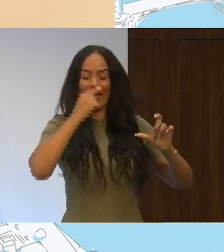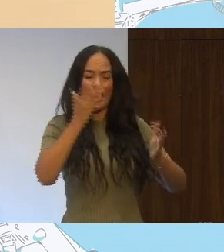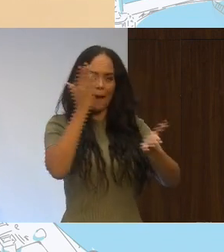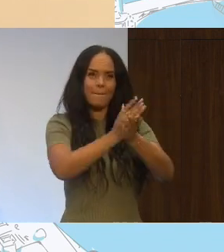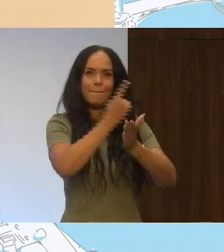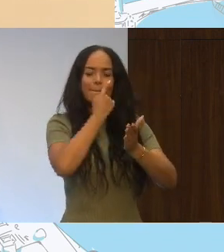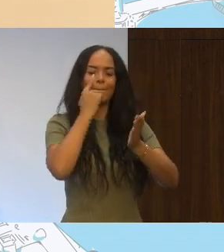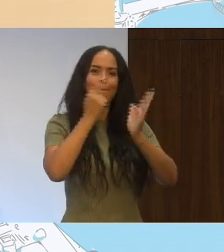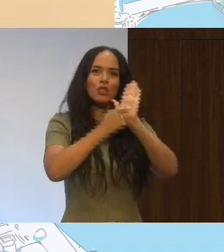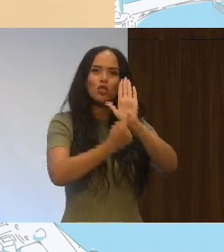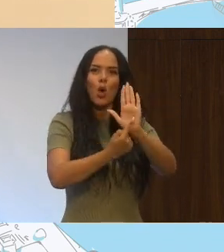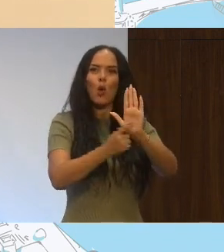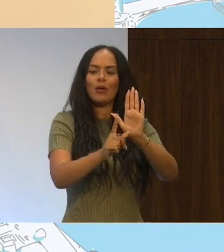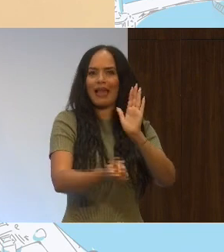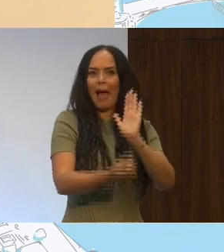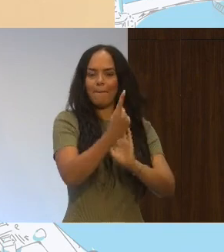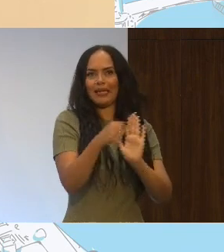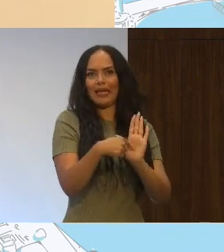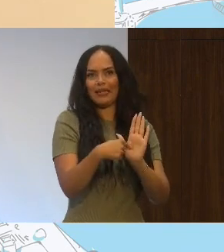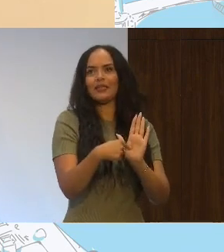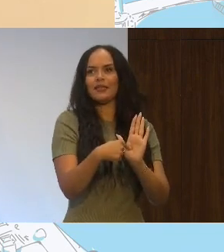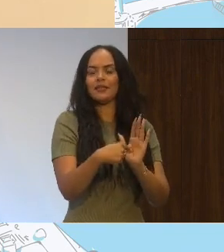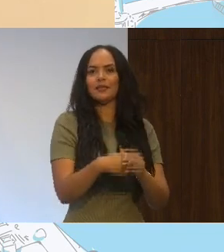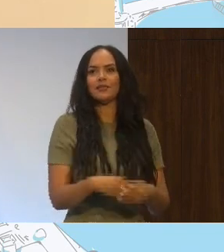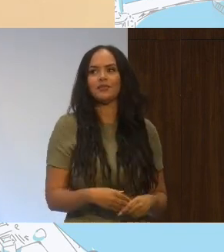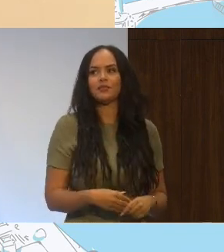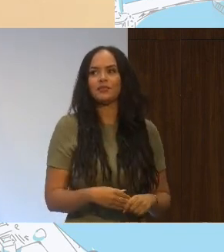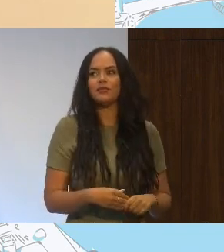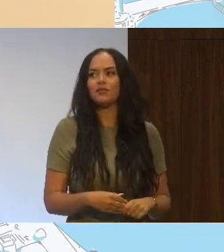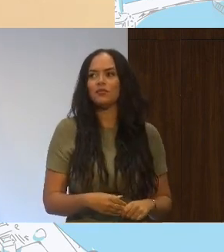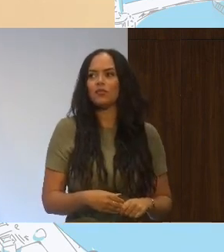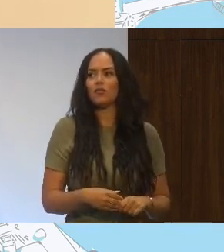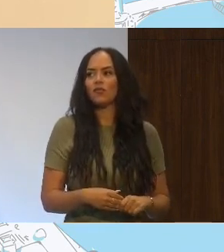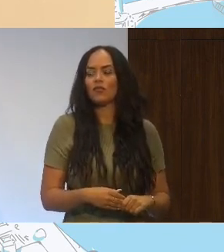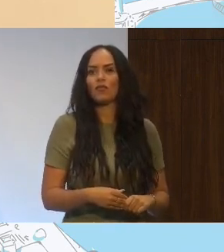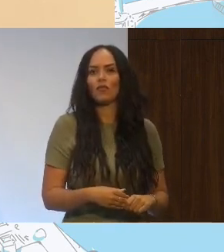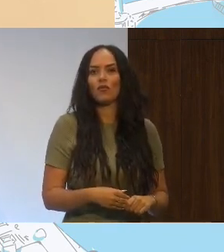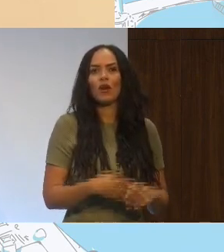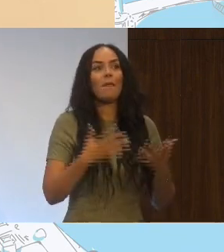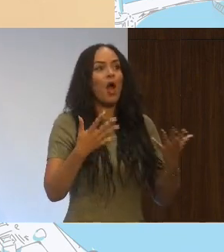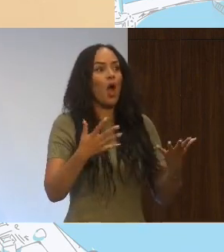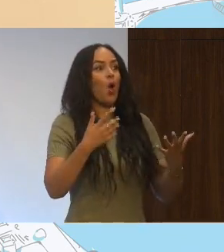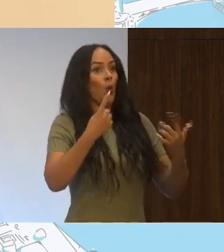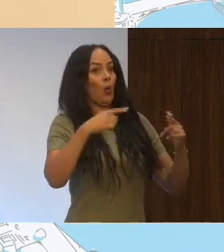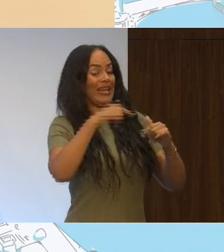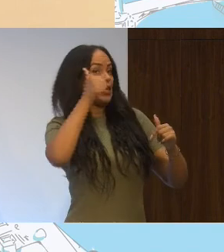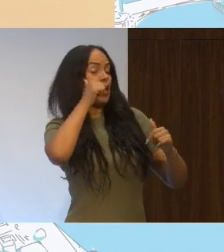I think the problem is that that's what we know is not well enough disseminated rather than changing anything.